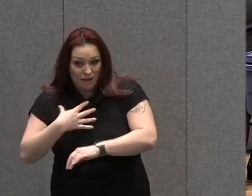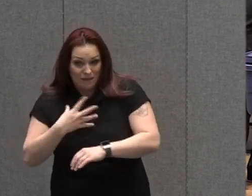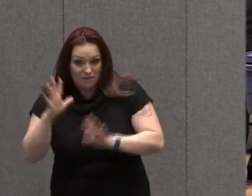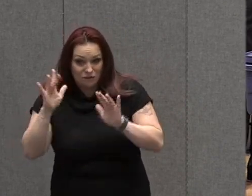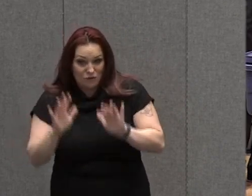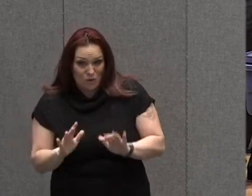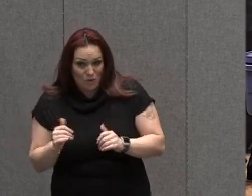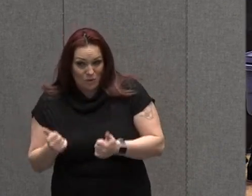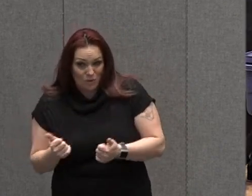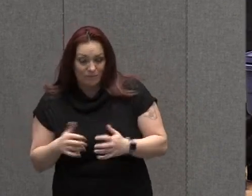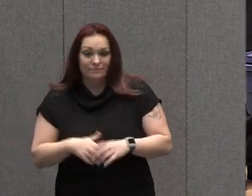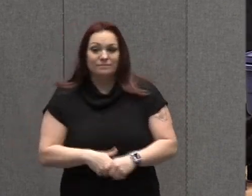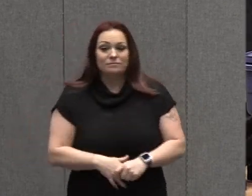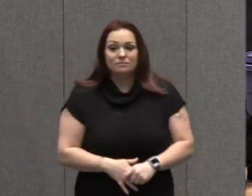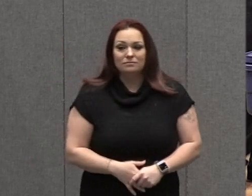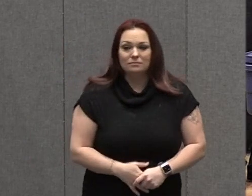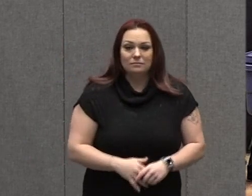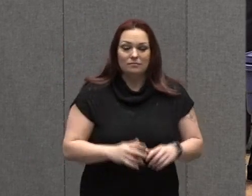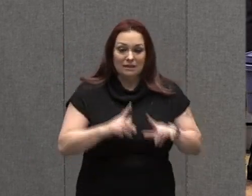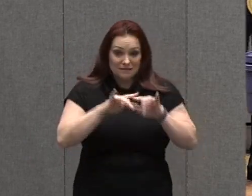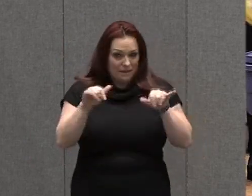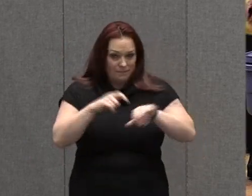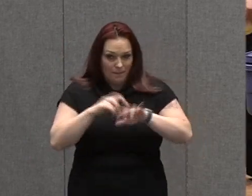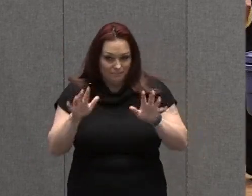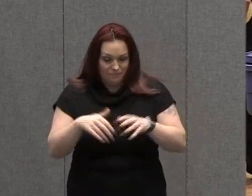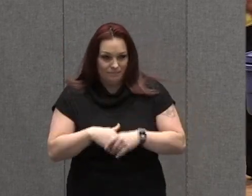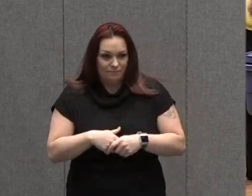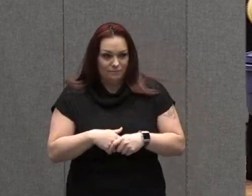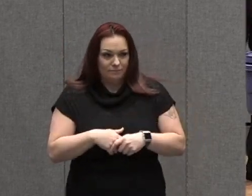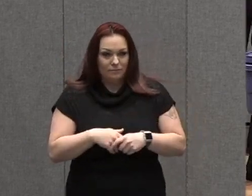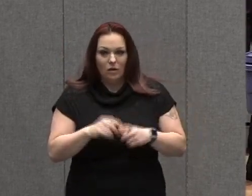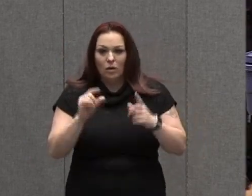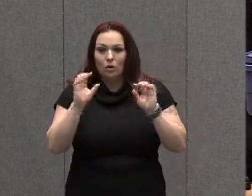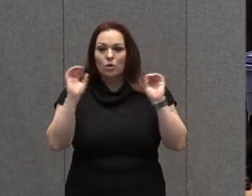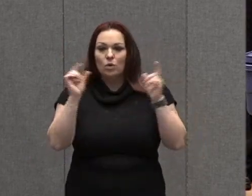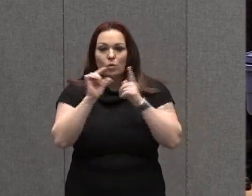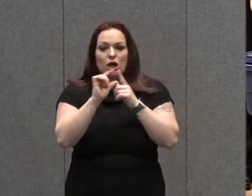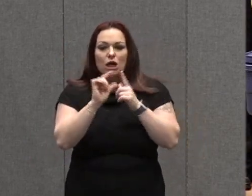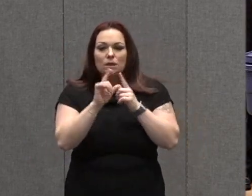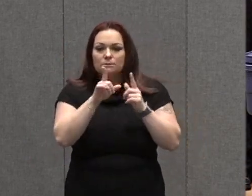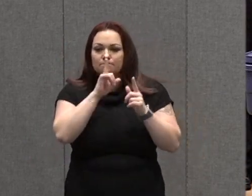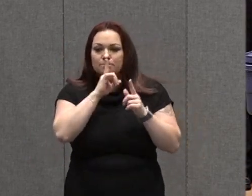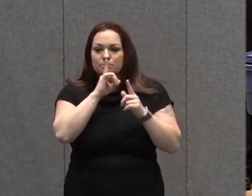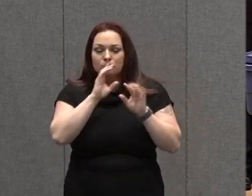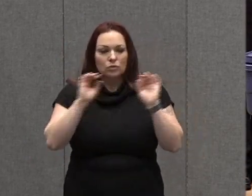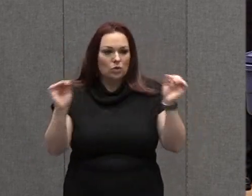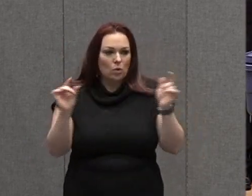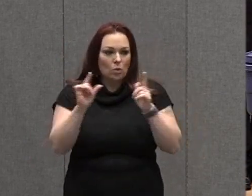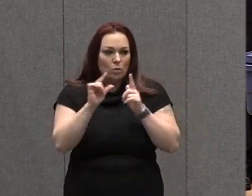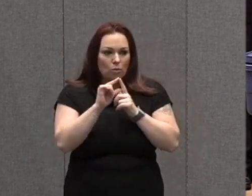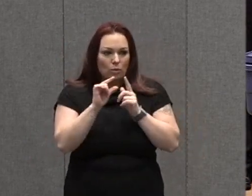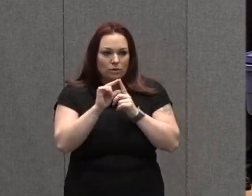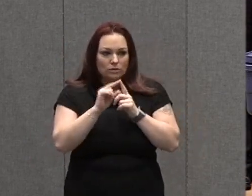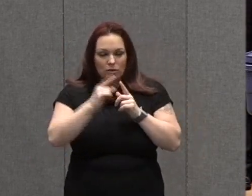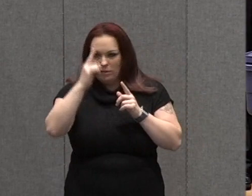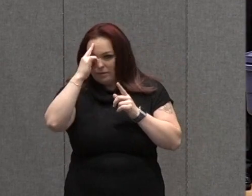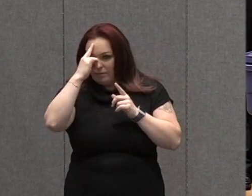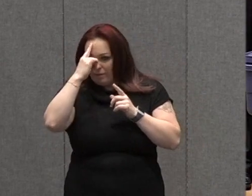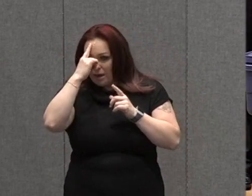Okay, here is the ultimate challenge! Take out the words. No words! Don't say nothing just play. Just think like crazy, but I'm gonna mouth the words